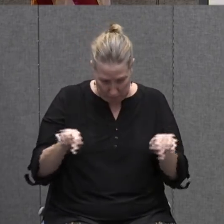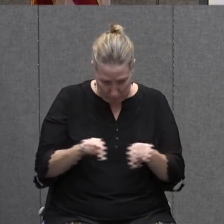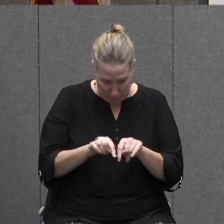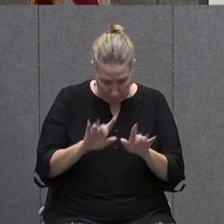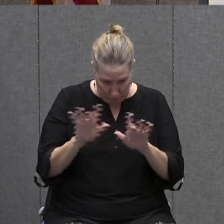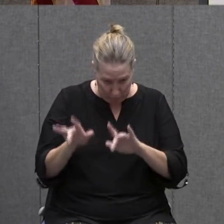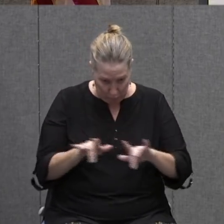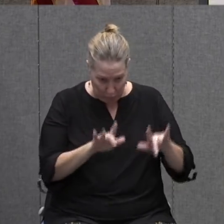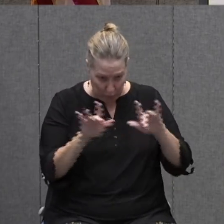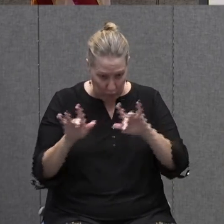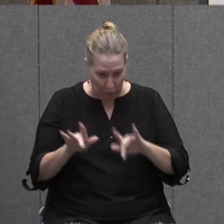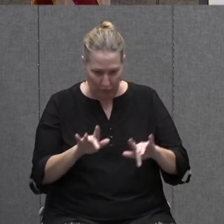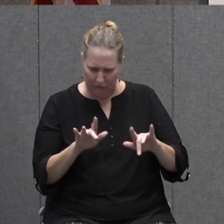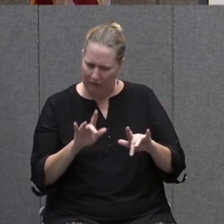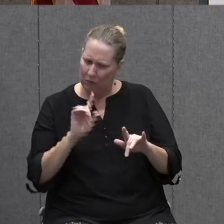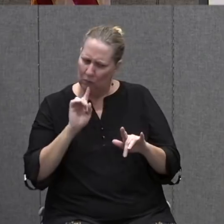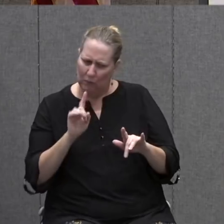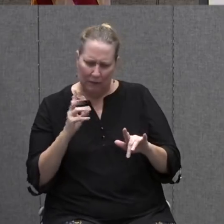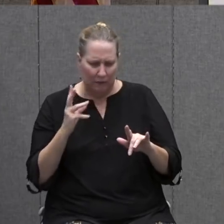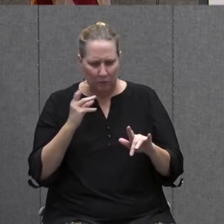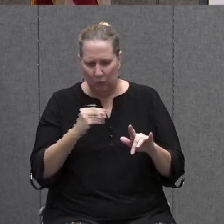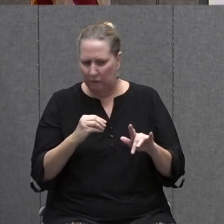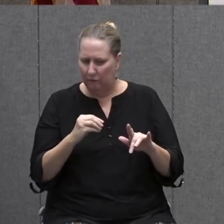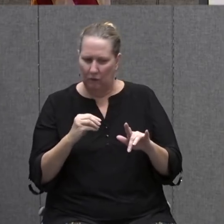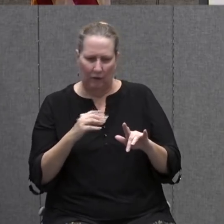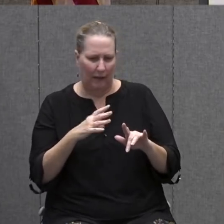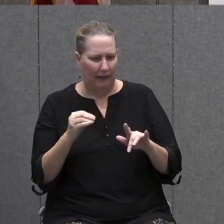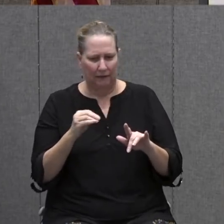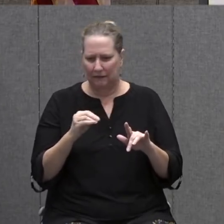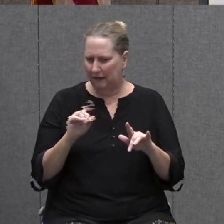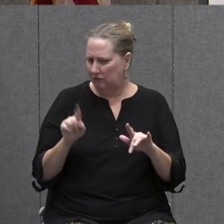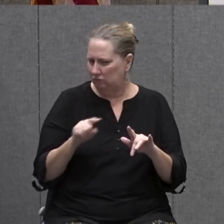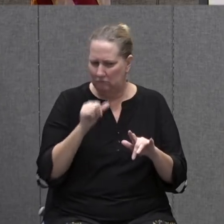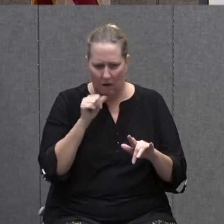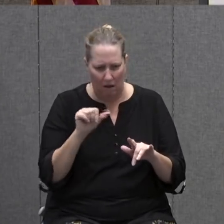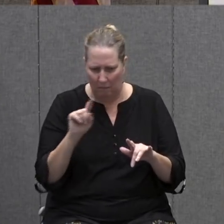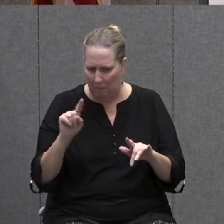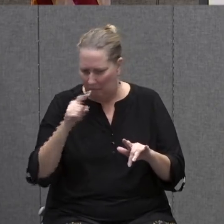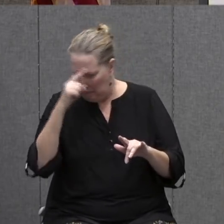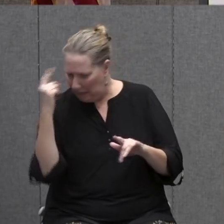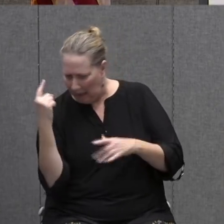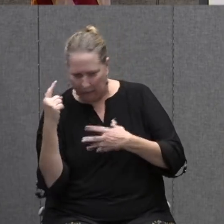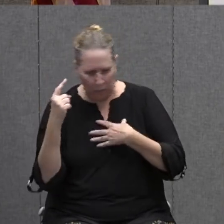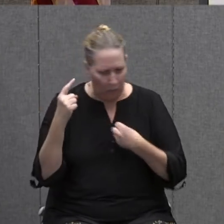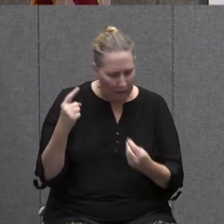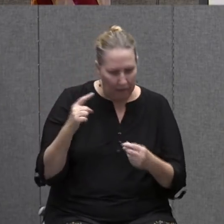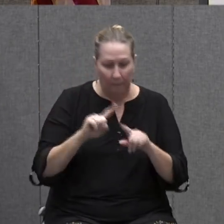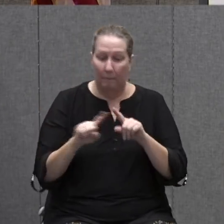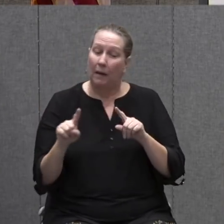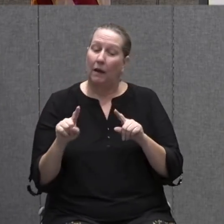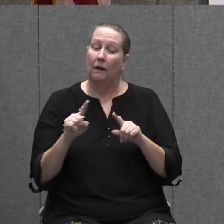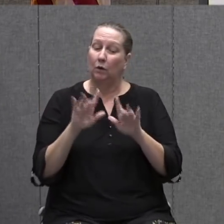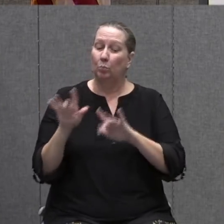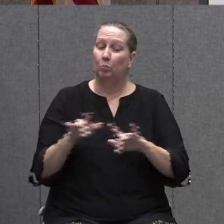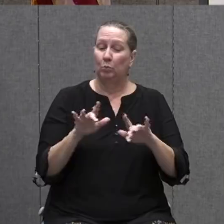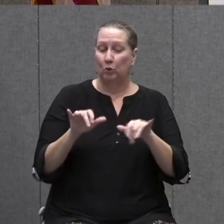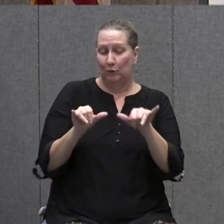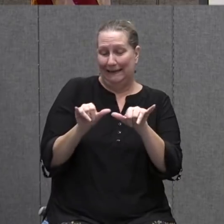and computer programmers, computer engineers use codes to help us get information,